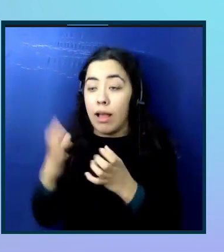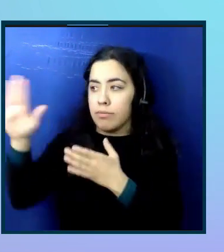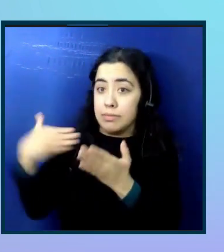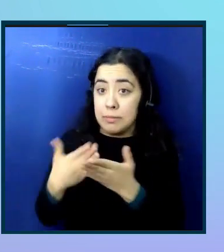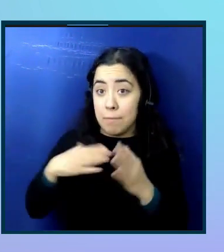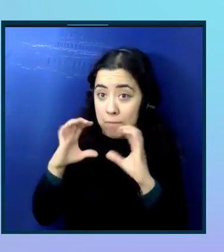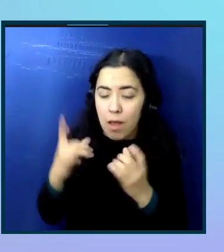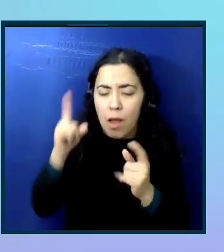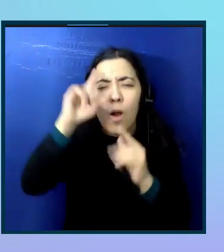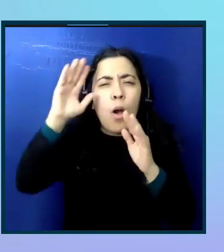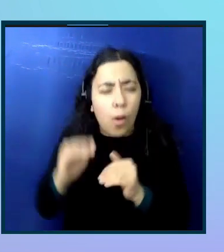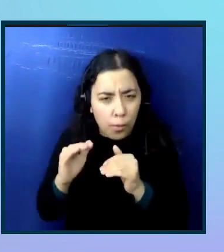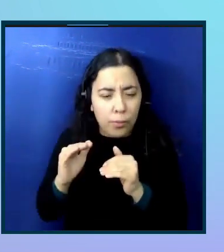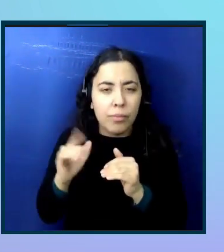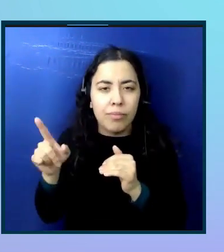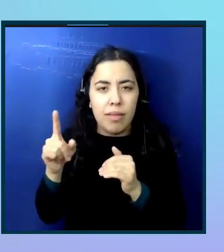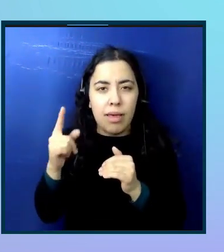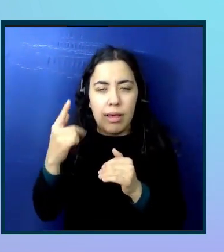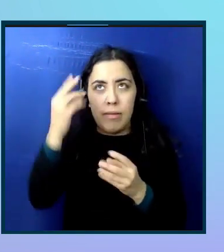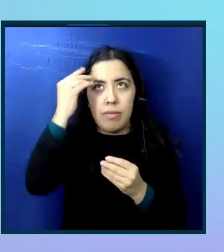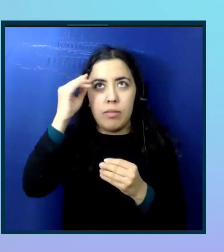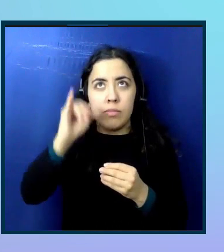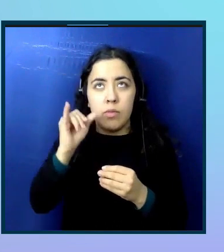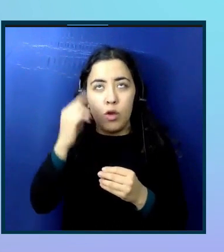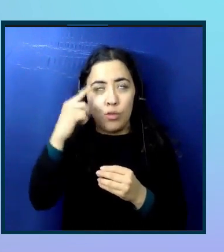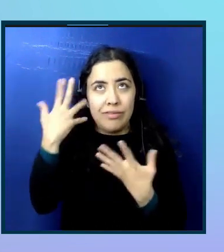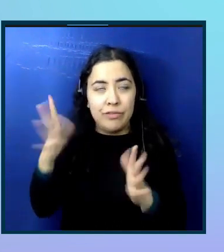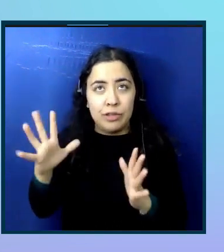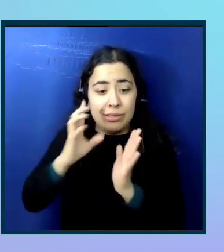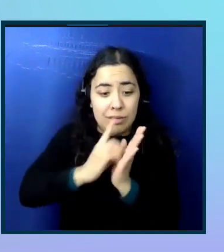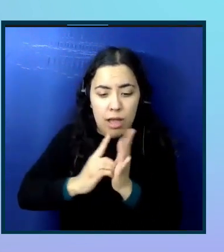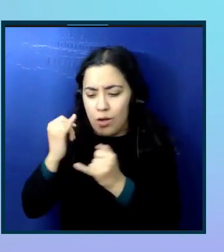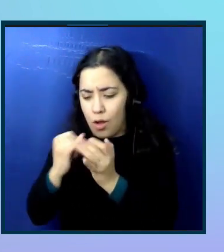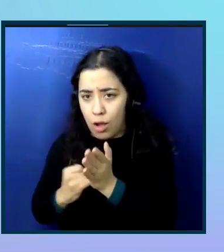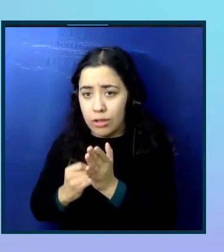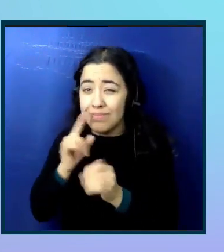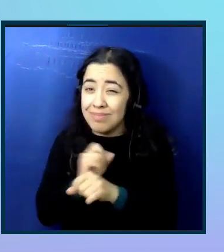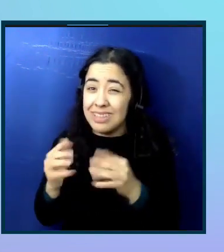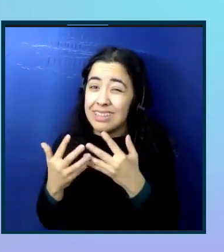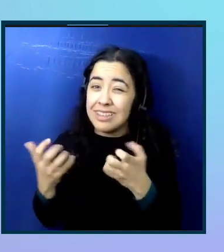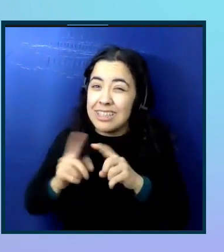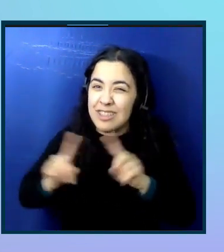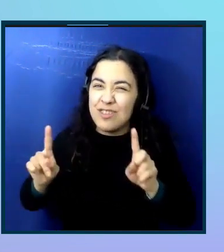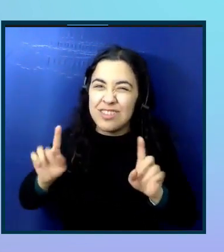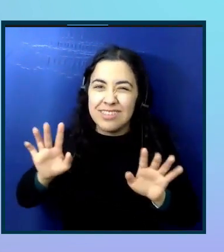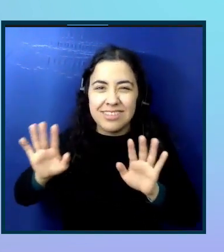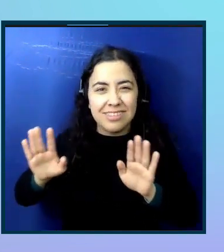They realize that design is different from art. So, and they have to think on multiple levels on,